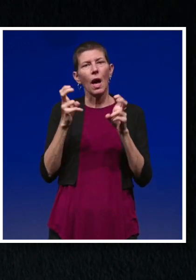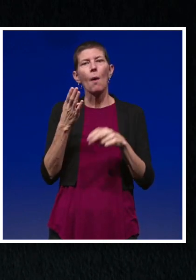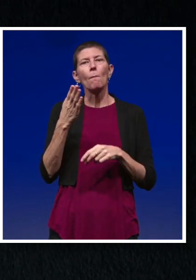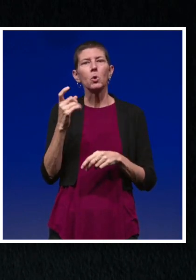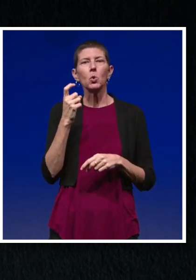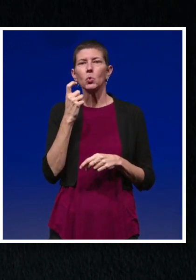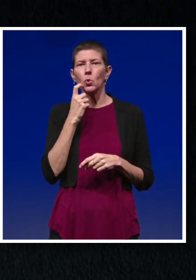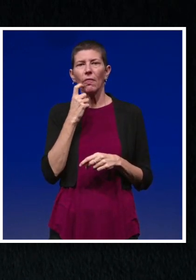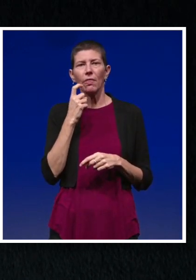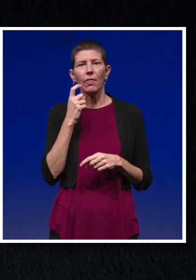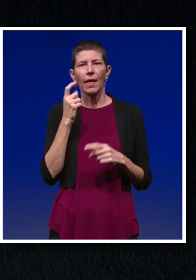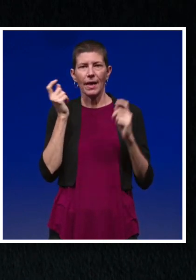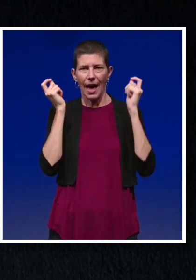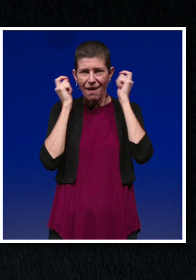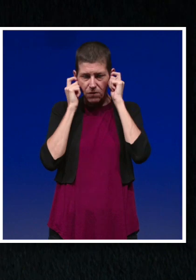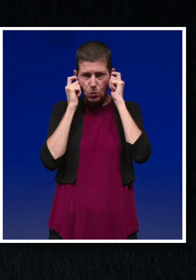please utilize Bluetooth headphones.